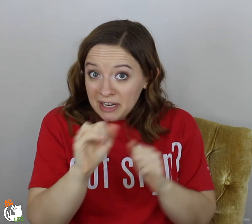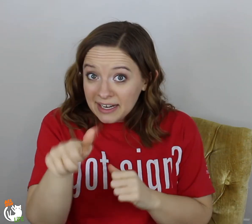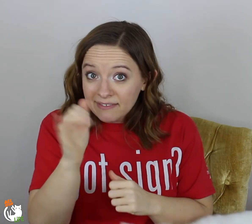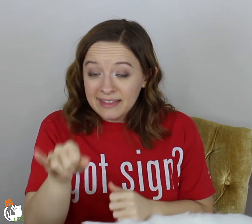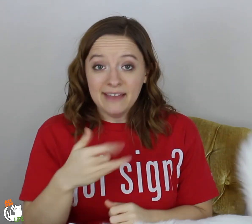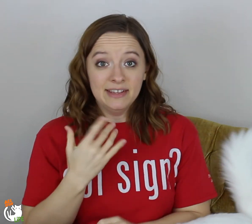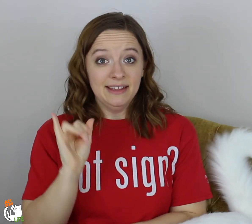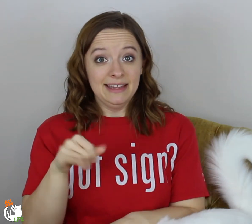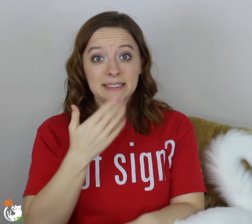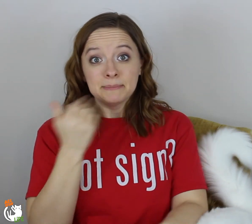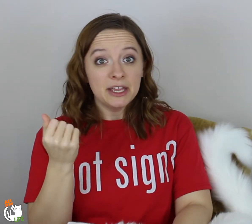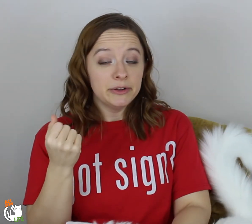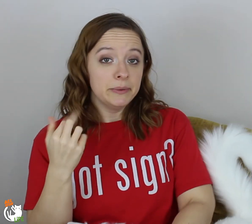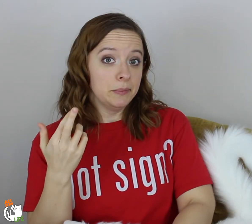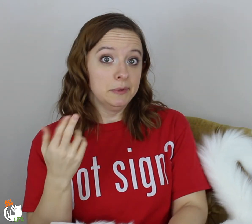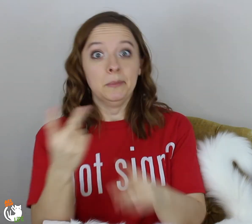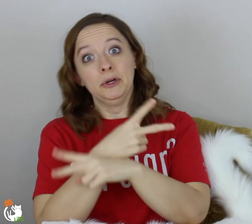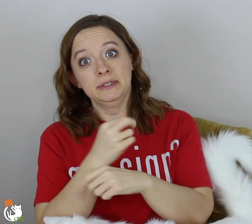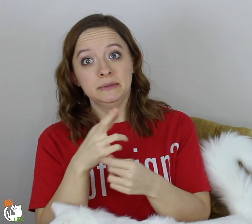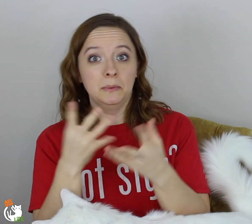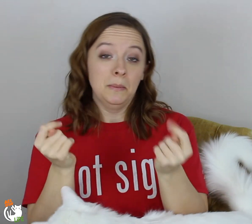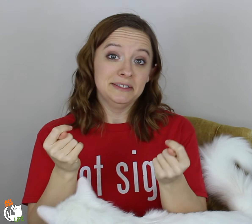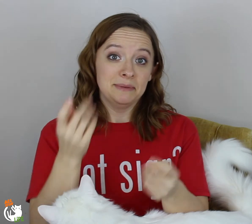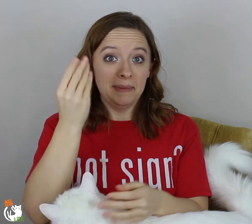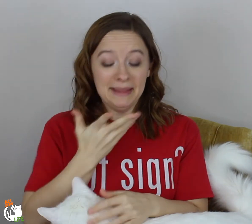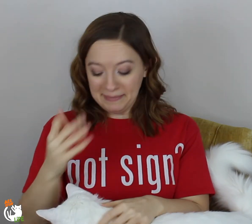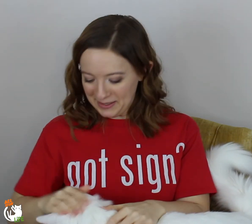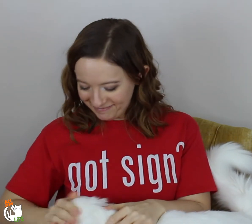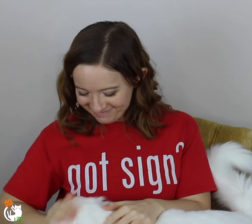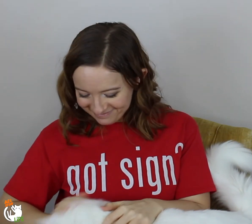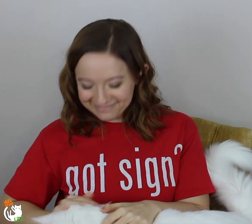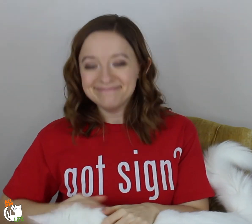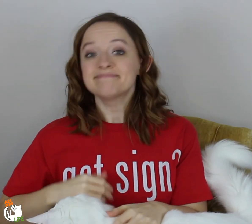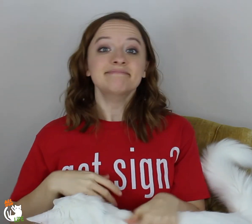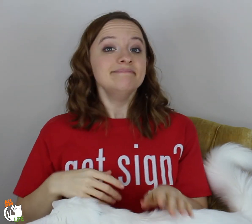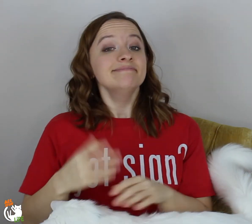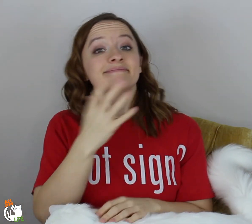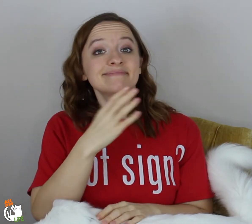I'm curious if you guys have tried anything like that, or if it's better, or worse, or what? Let me know!